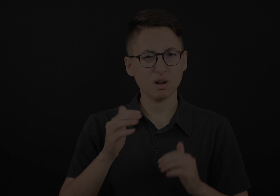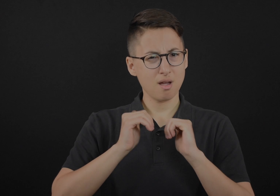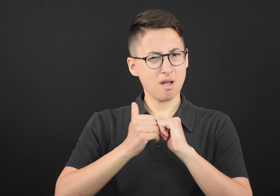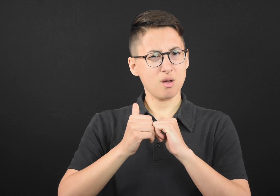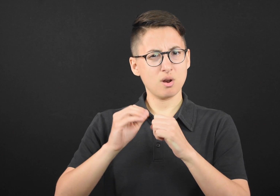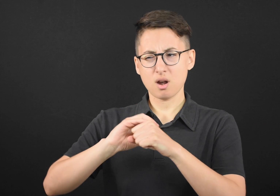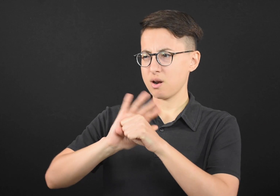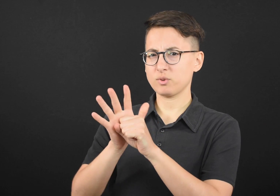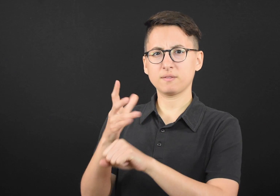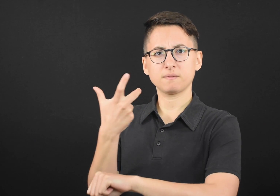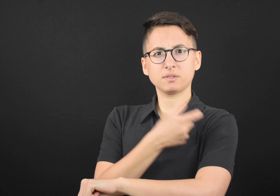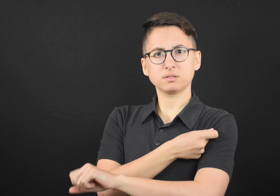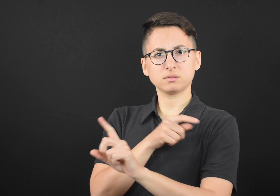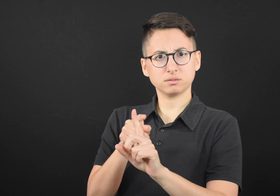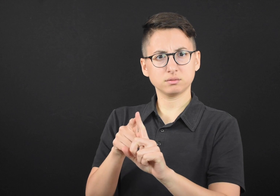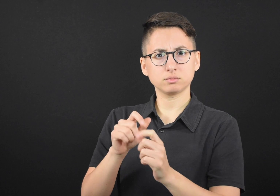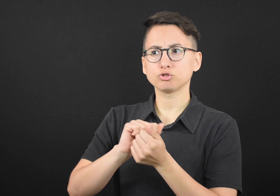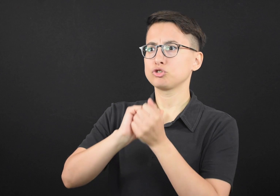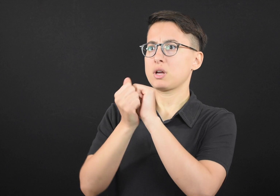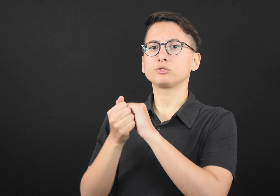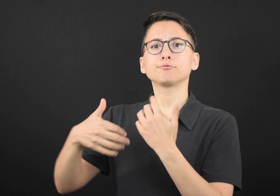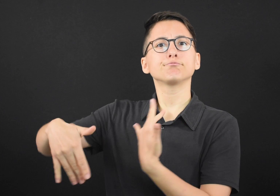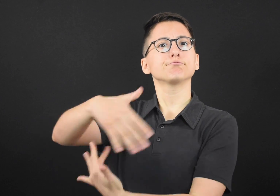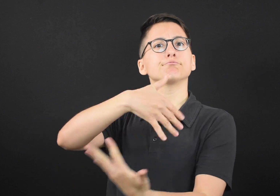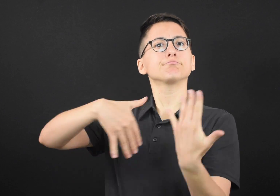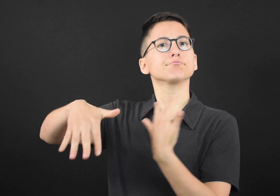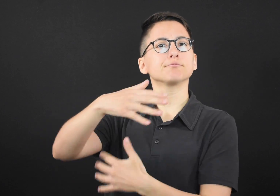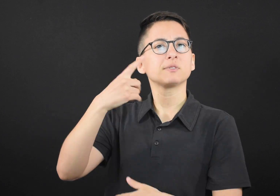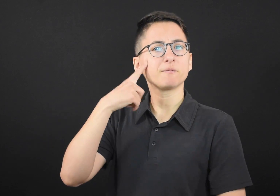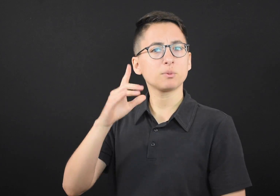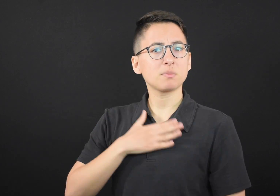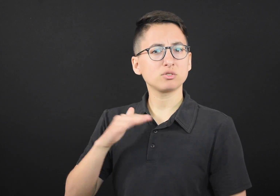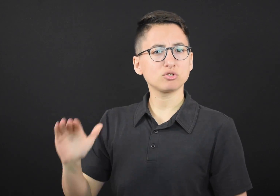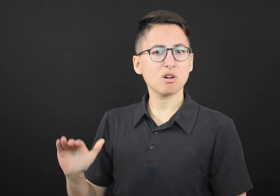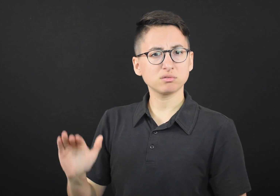How will the COVID-19 vaccine change socializing for my child?